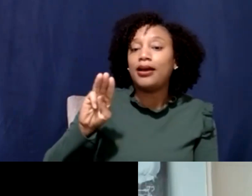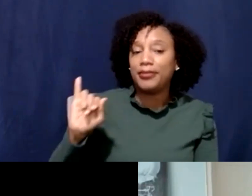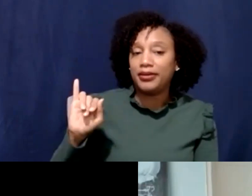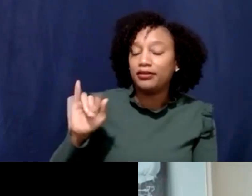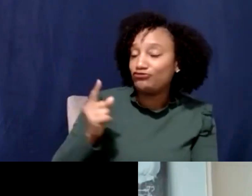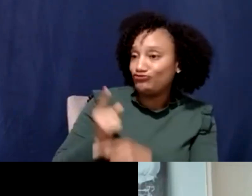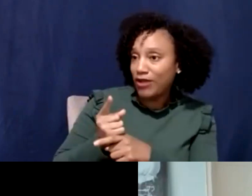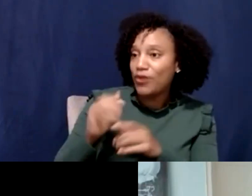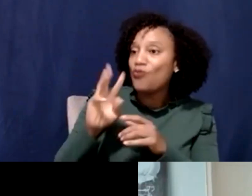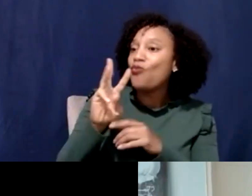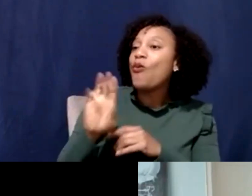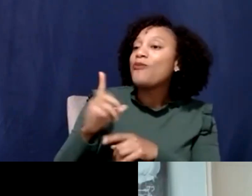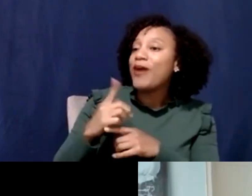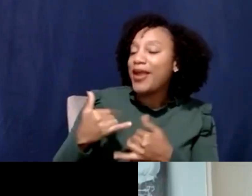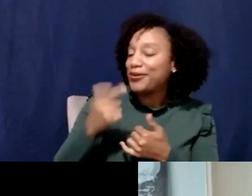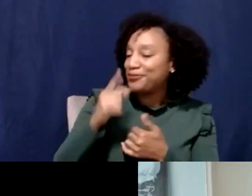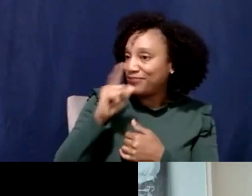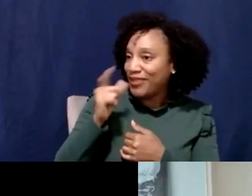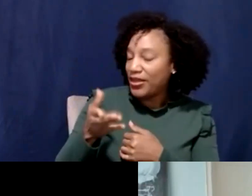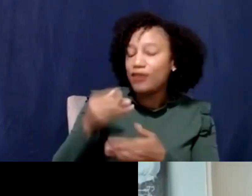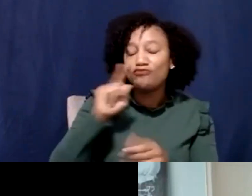and I promise that is forthcoming soon.